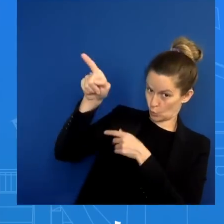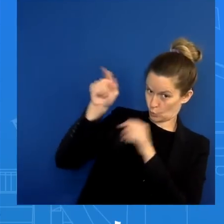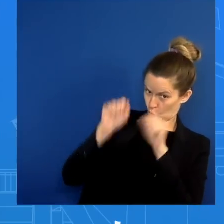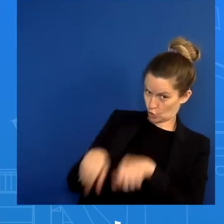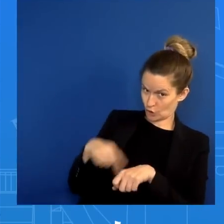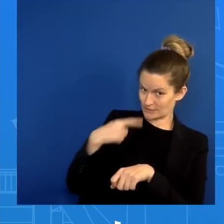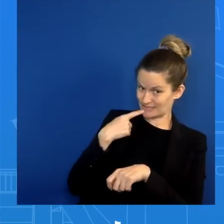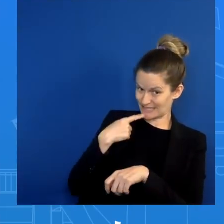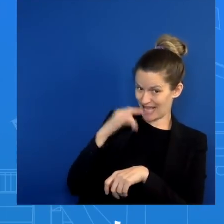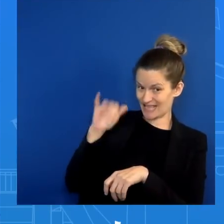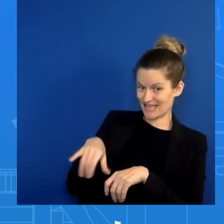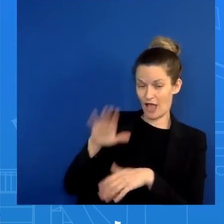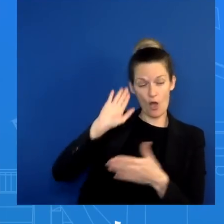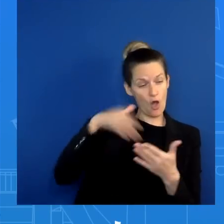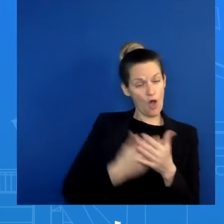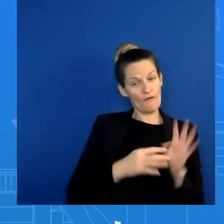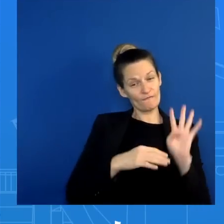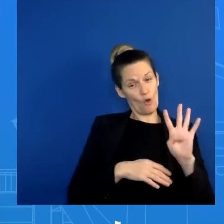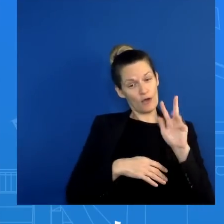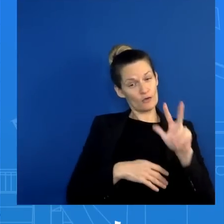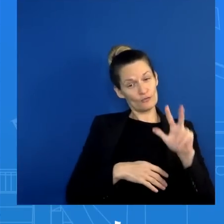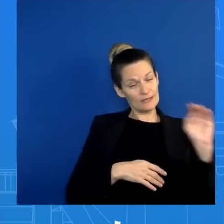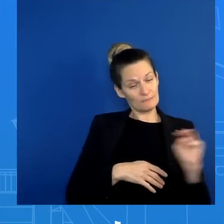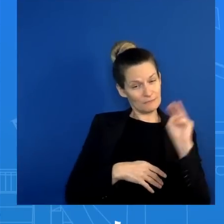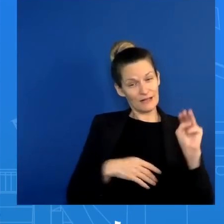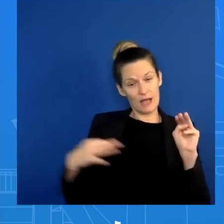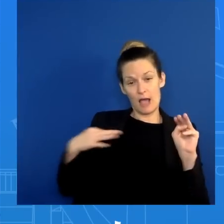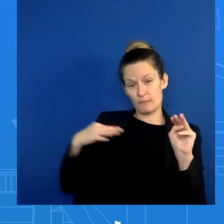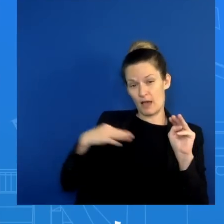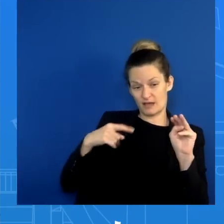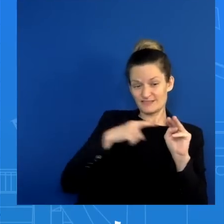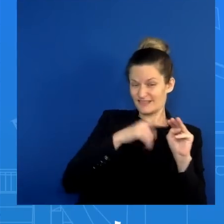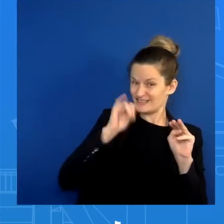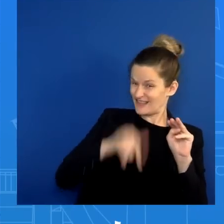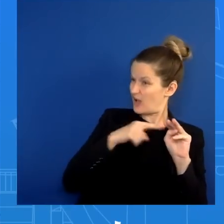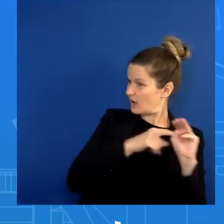just don't have a number to share at this time. Why don't I look at the secretary?